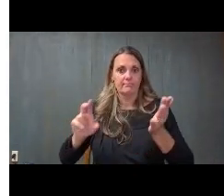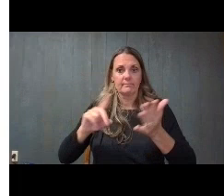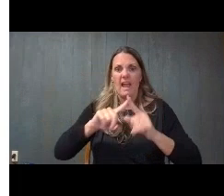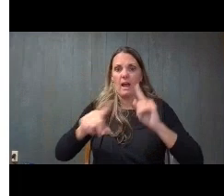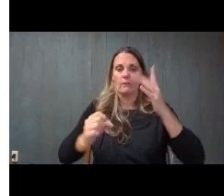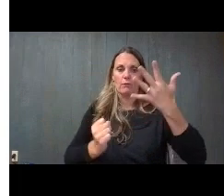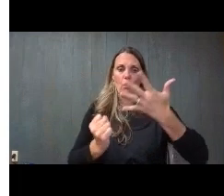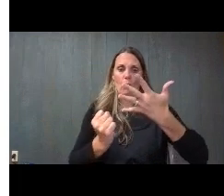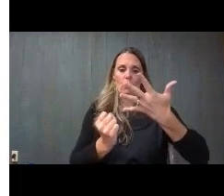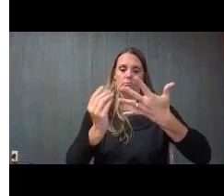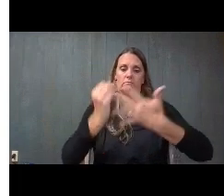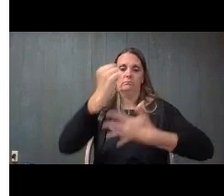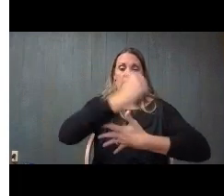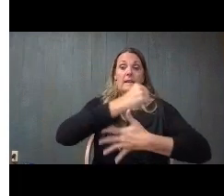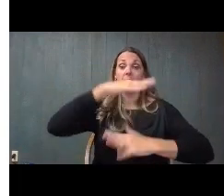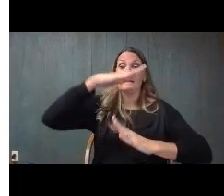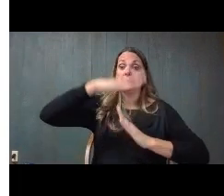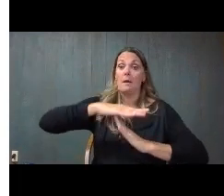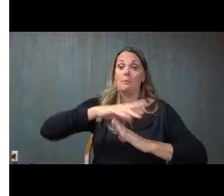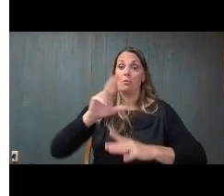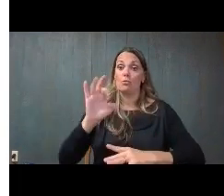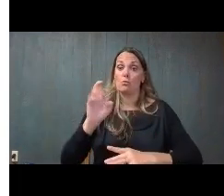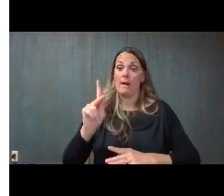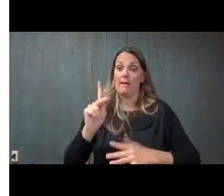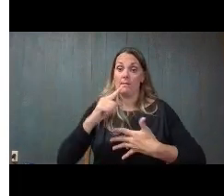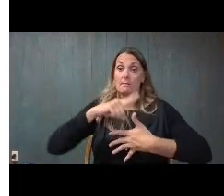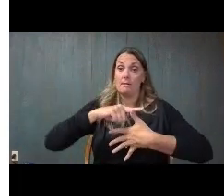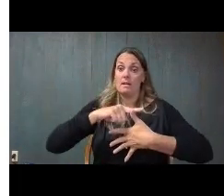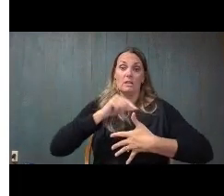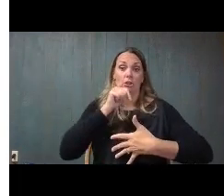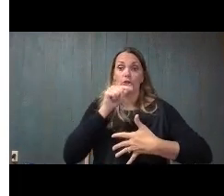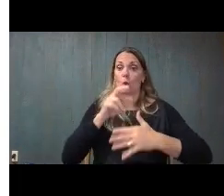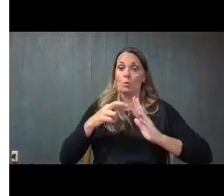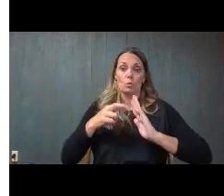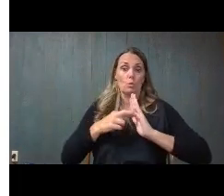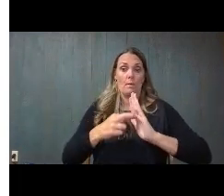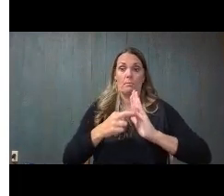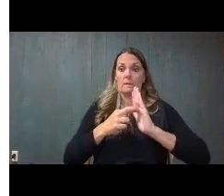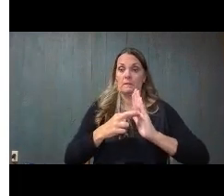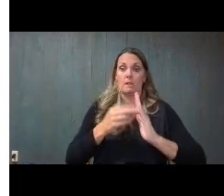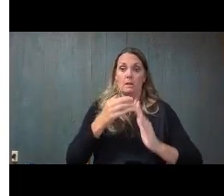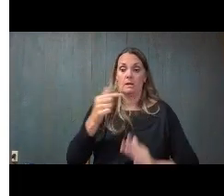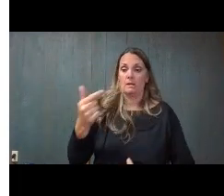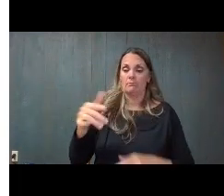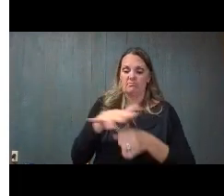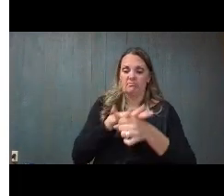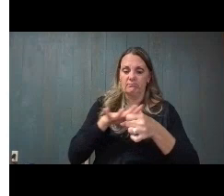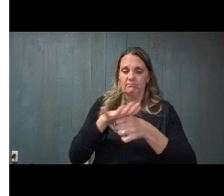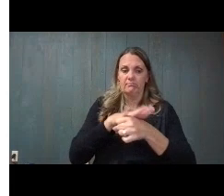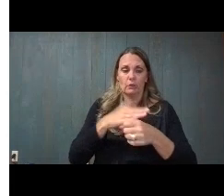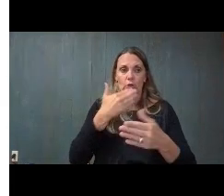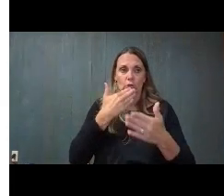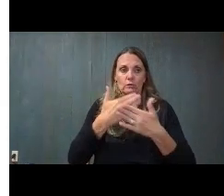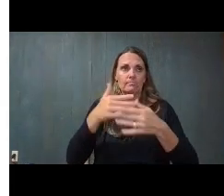If the top ranked applications do not represent a geographical distribution throughout the state.